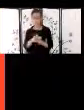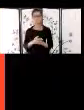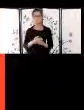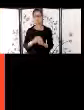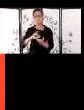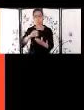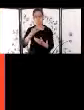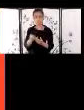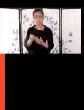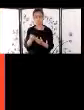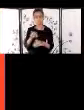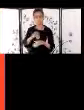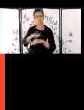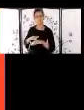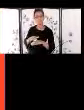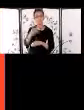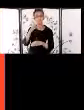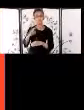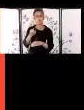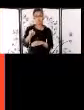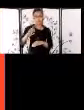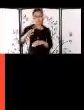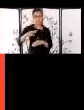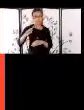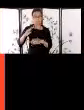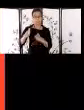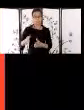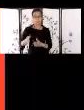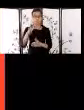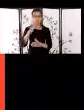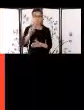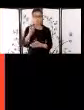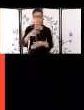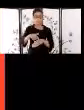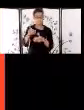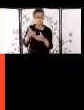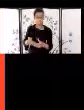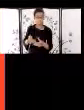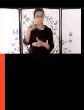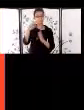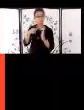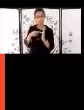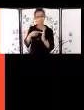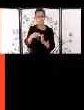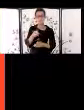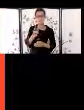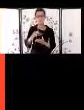per program deadline. For example, if a project is being undertaken by a group of artists,